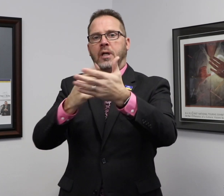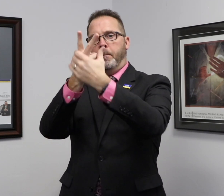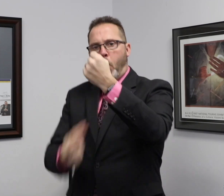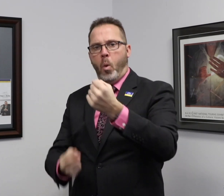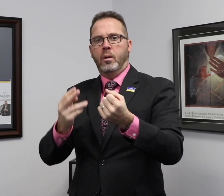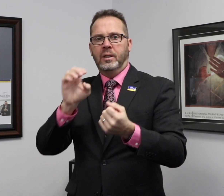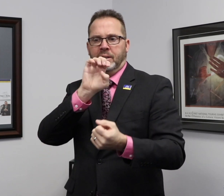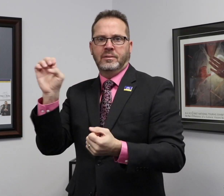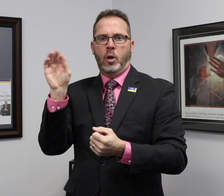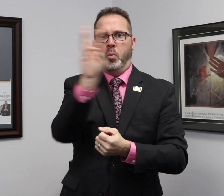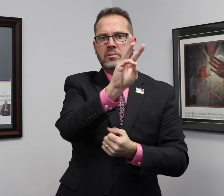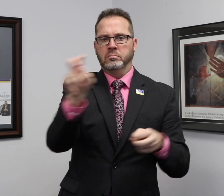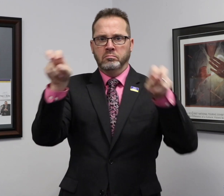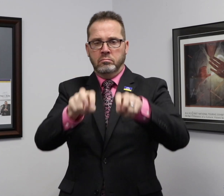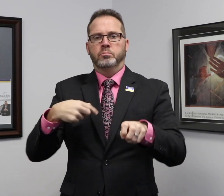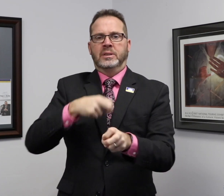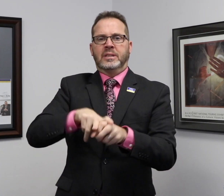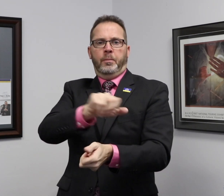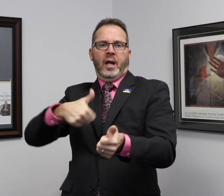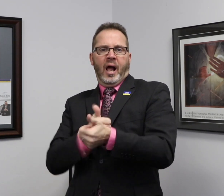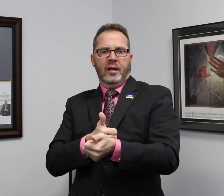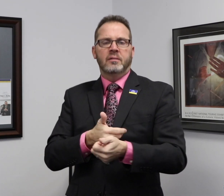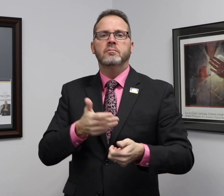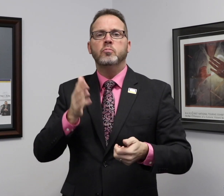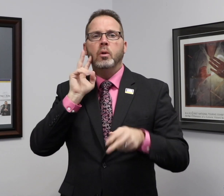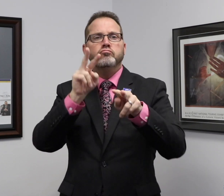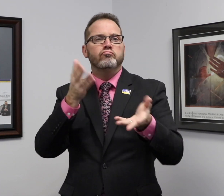state. The two of them will be seated at the table providing testimony and I will